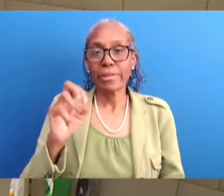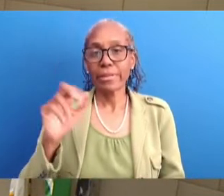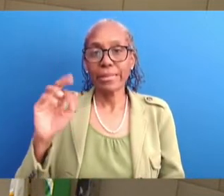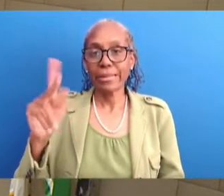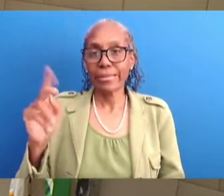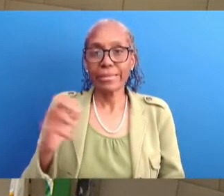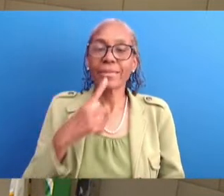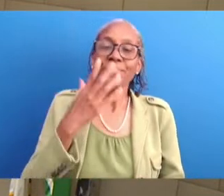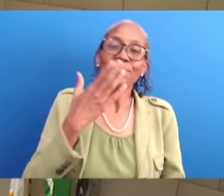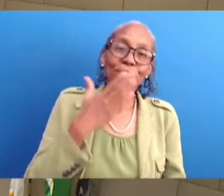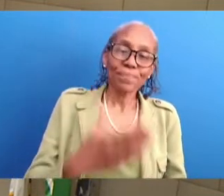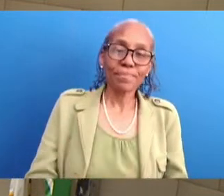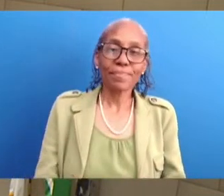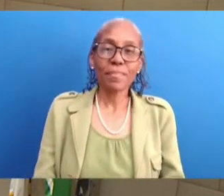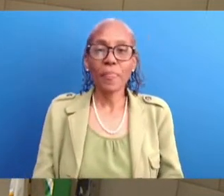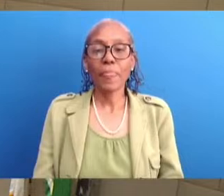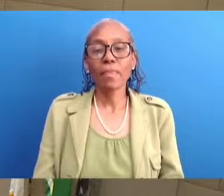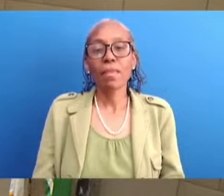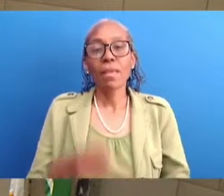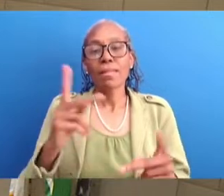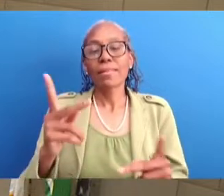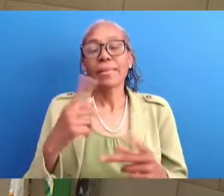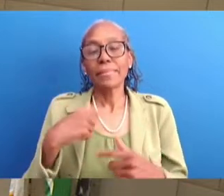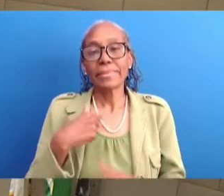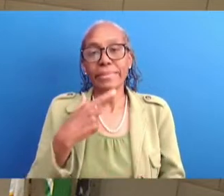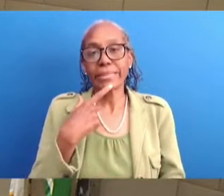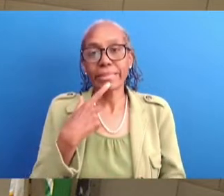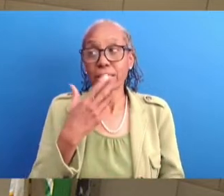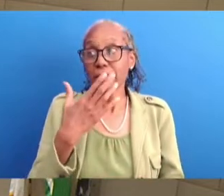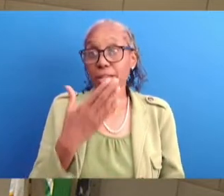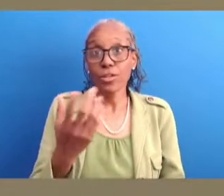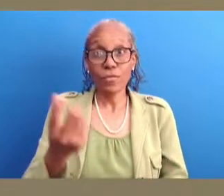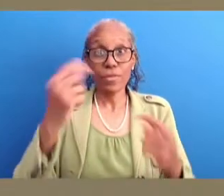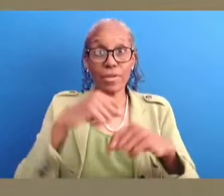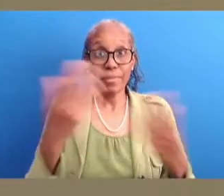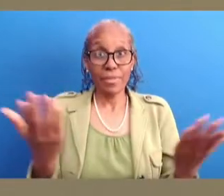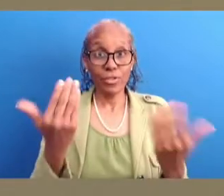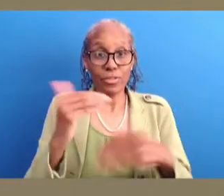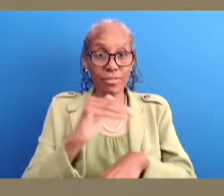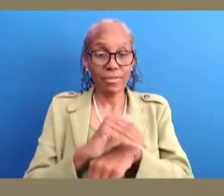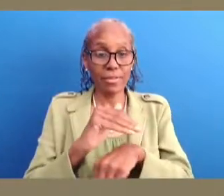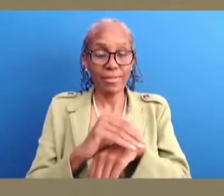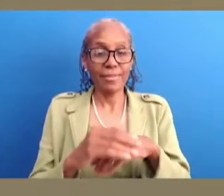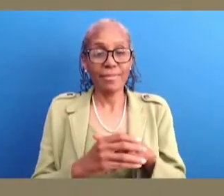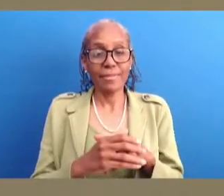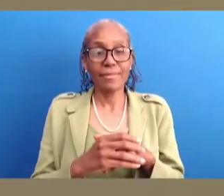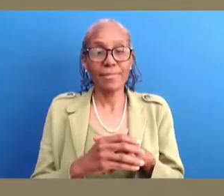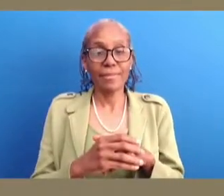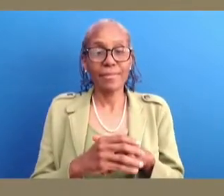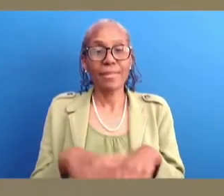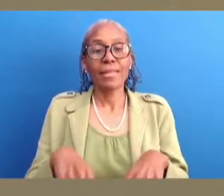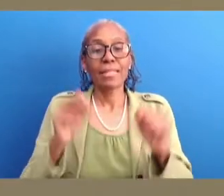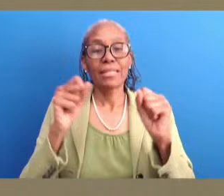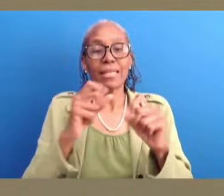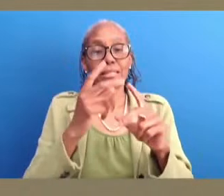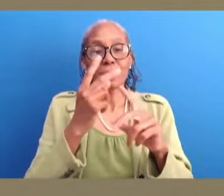A PERSONAL PERSPECTIVE GROWING UP HERE. THANK YOU. COMMISSIONER LEAKE.